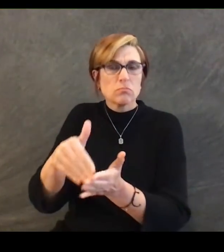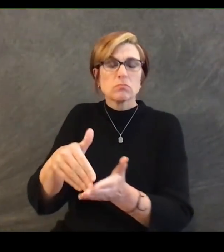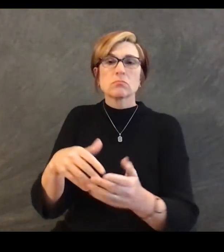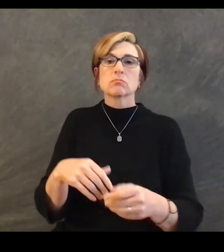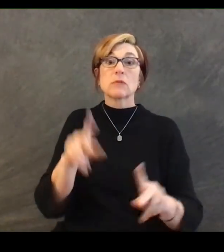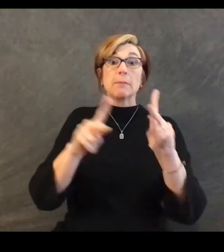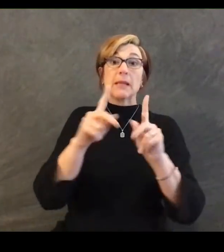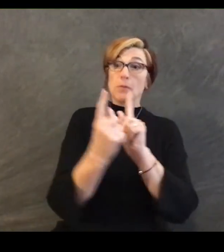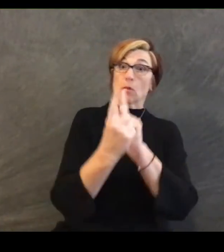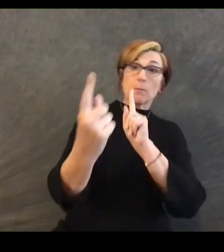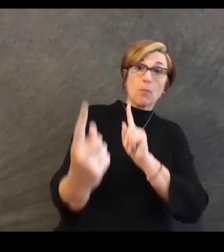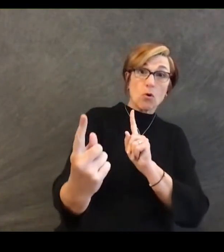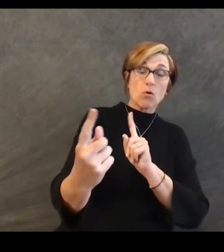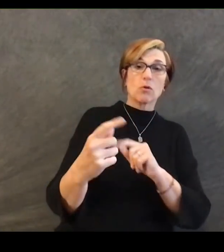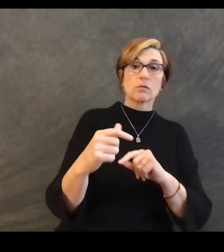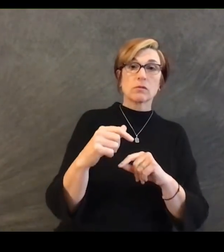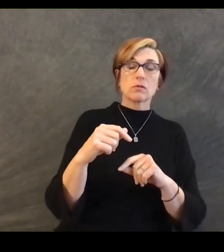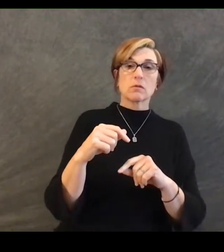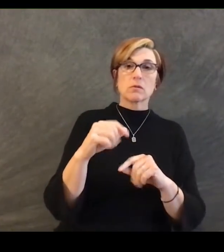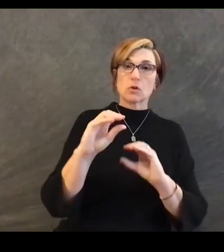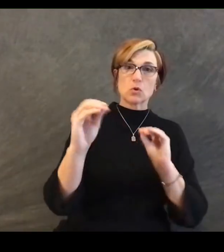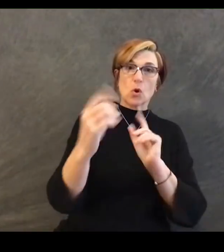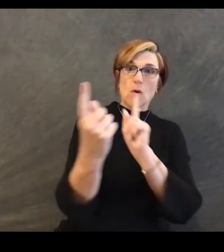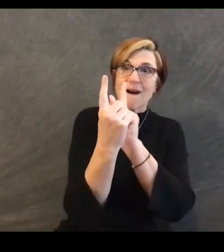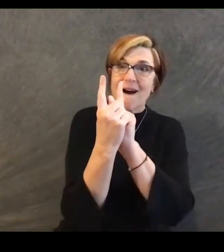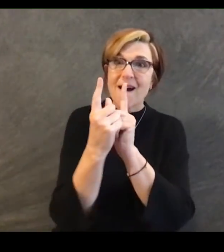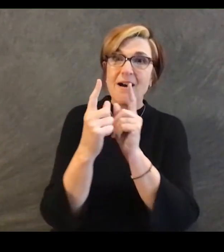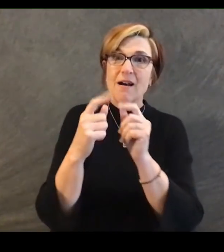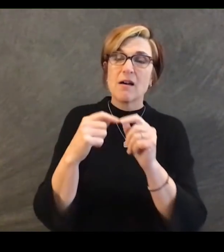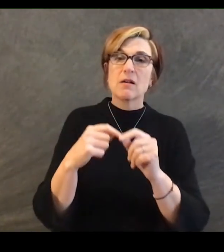days ago we published our nationwide guidelines to slow the spread of the